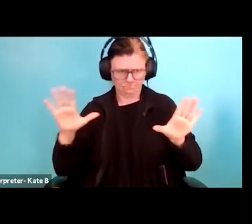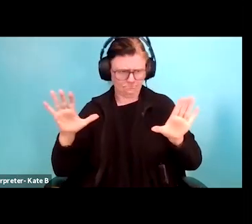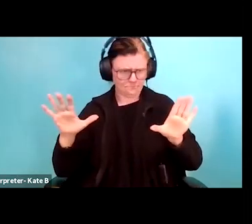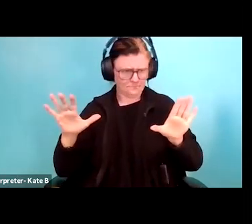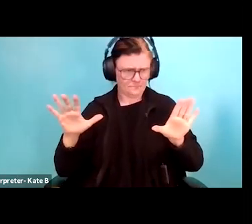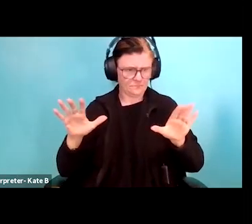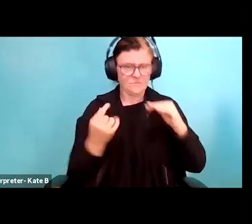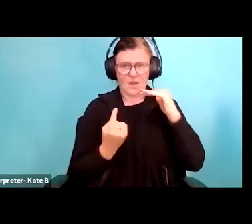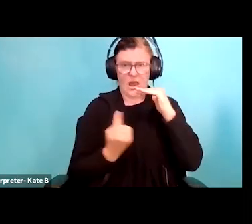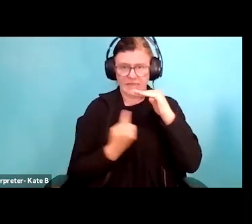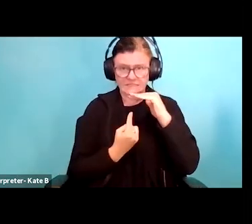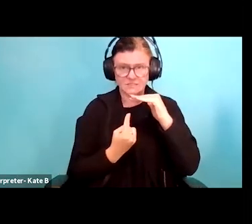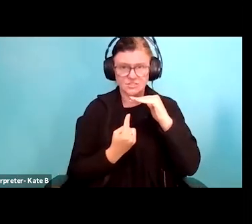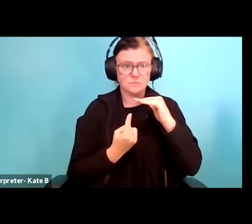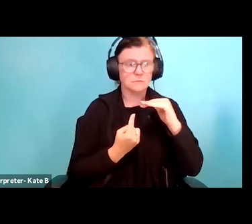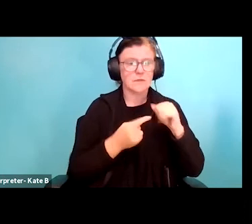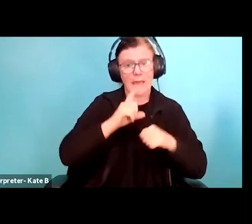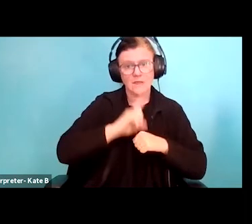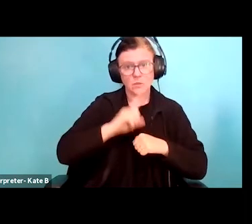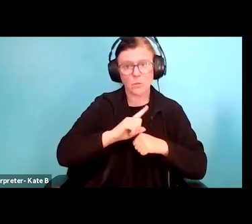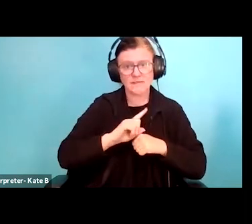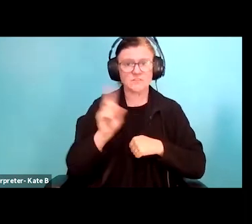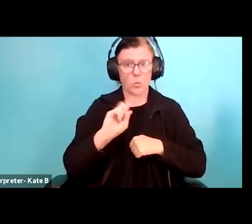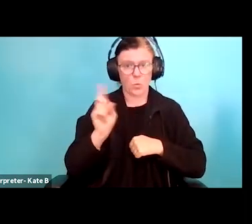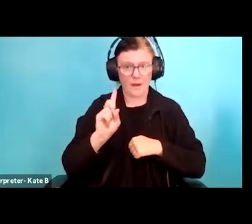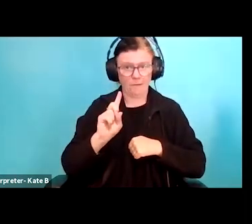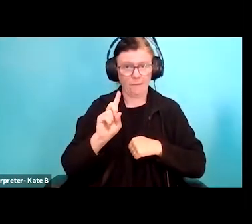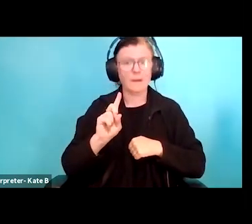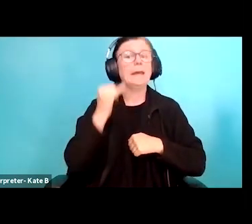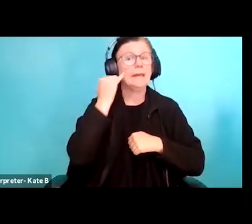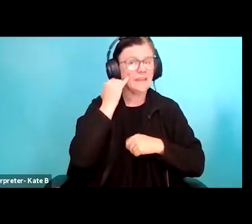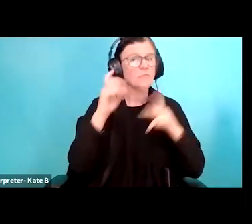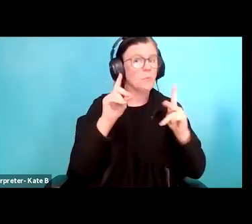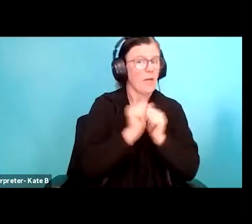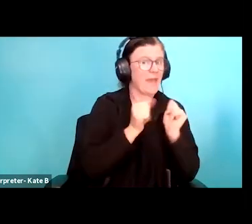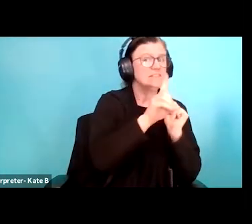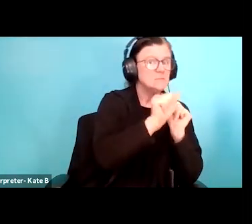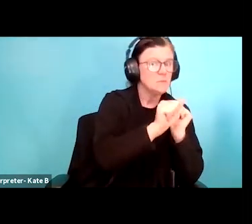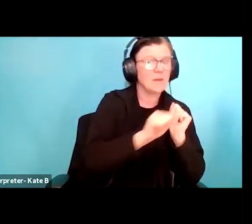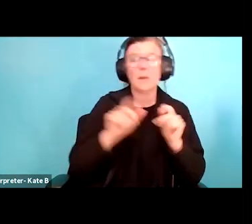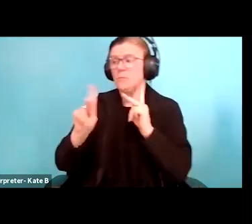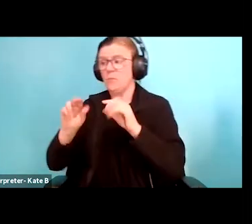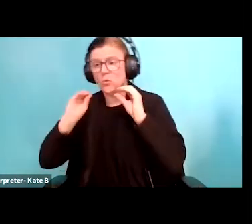isolation and loneliness prevalence in adults with disabilities and adults without disabilities.